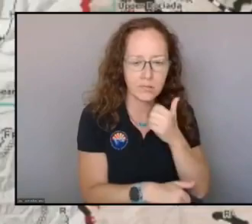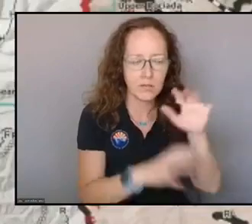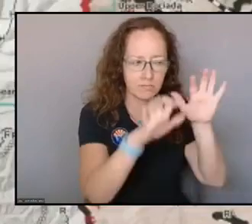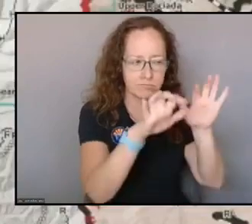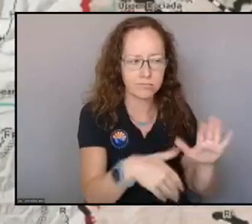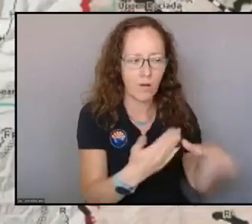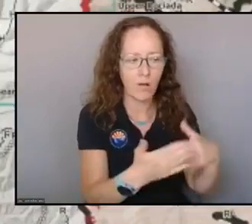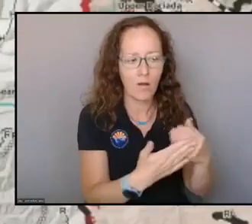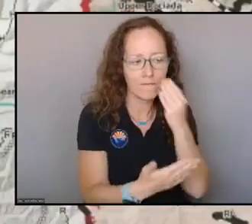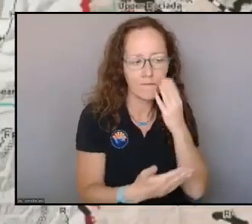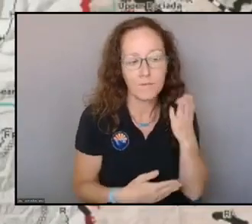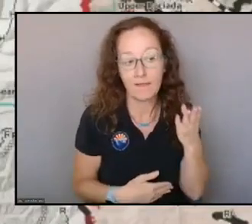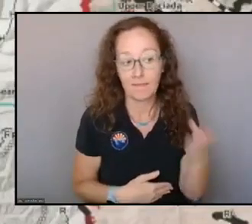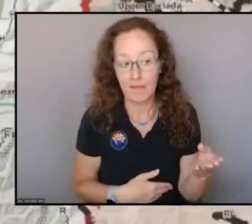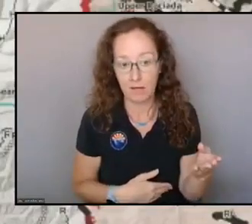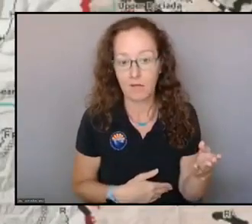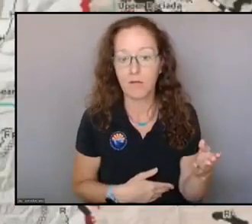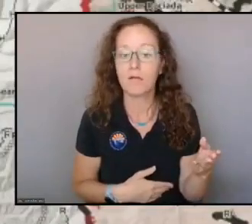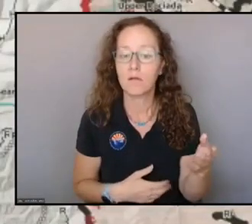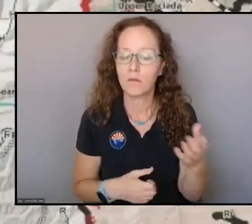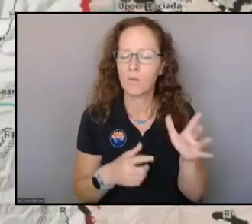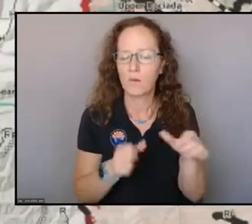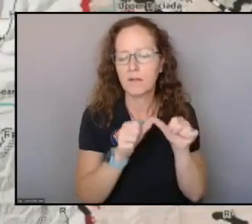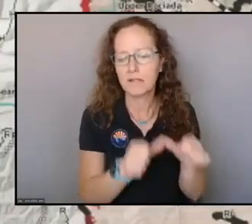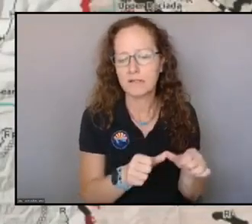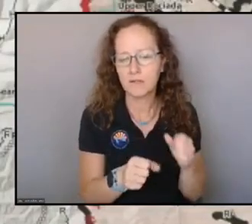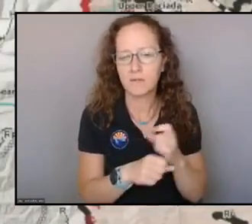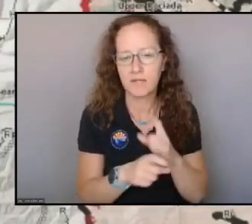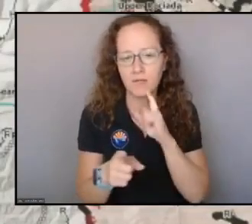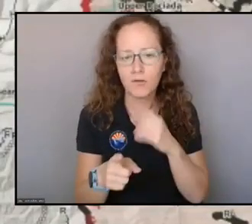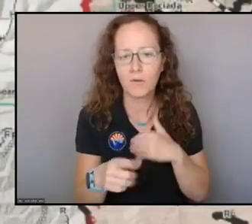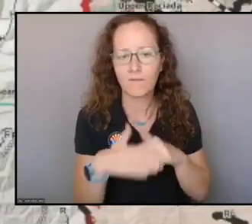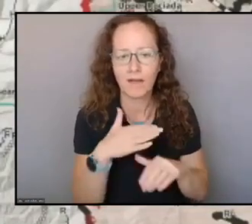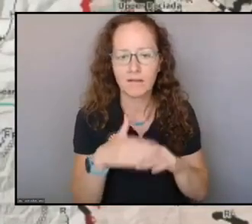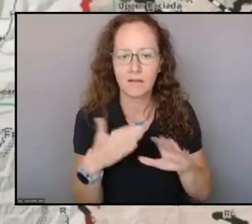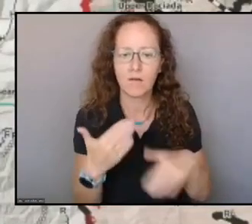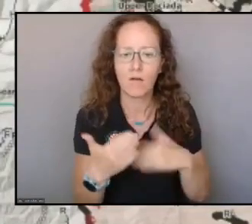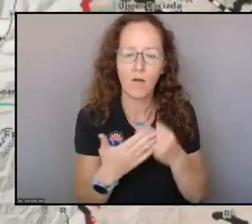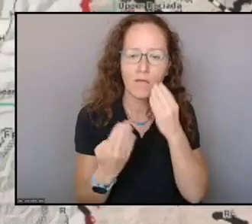NN. US.